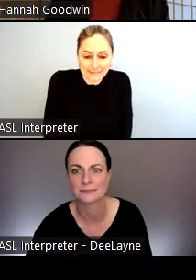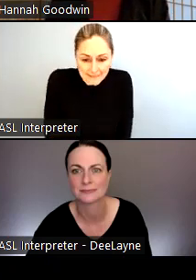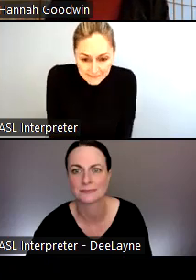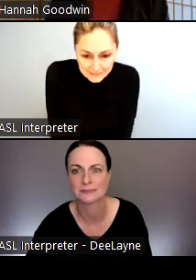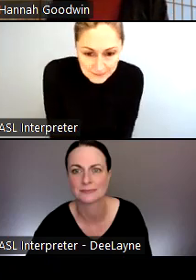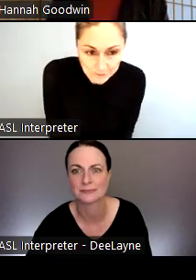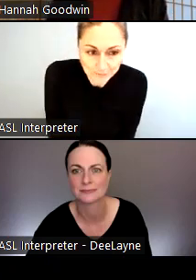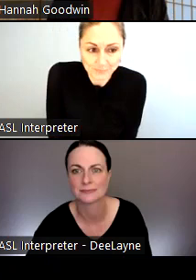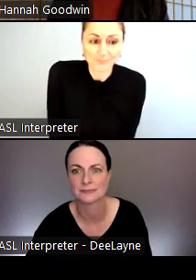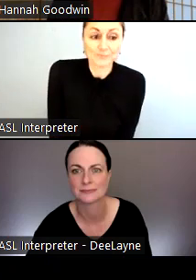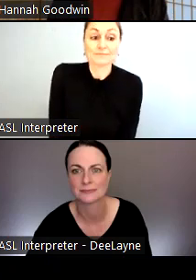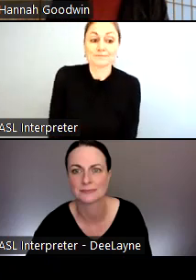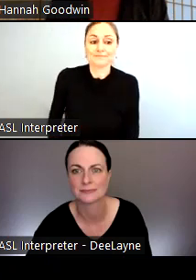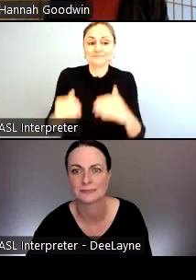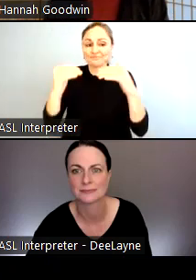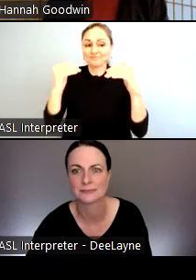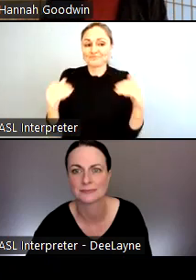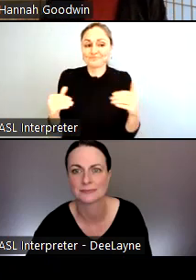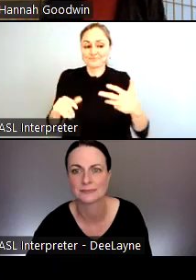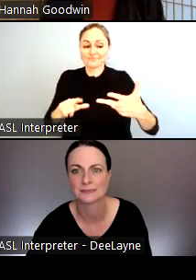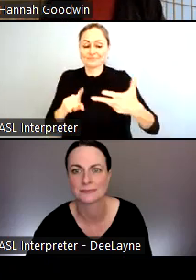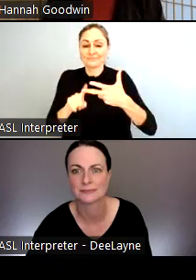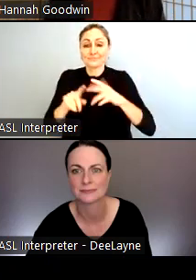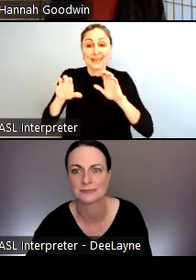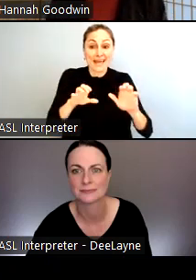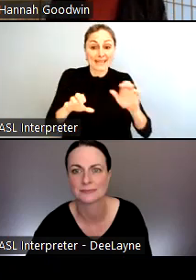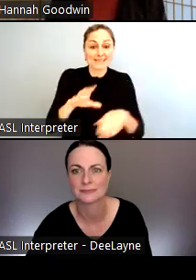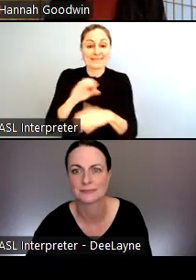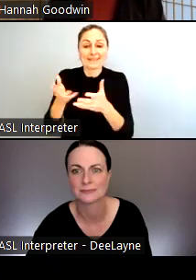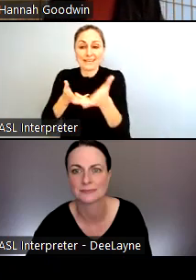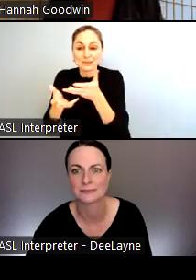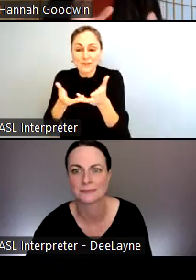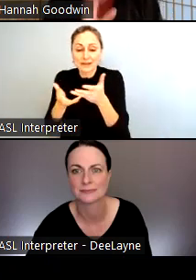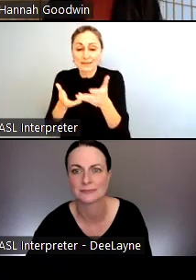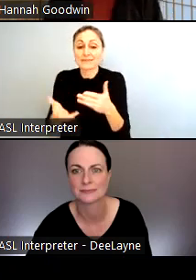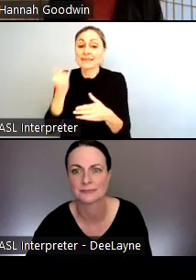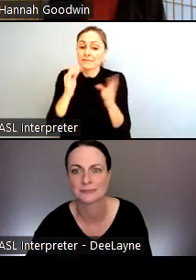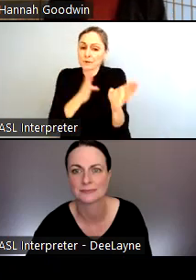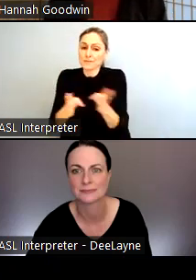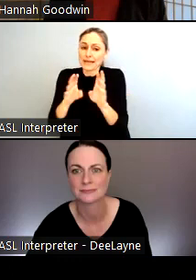Active and interactive. So please, if you're planning a panel discussion, think about this piece.